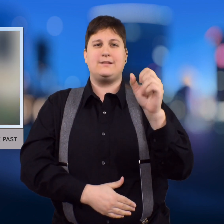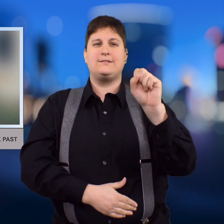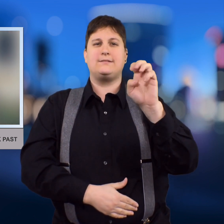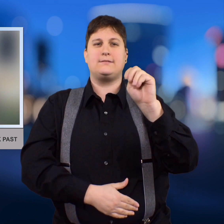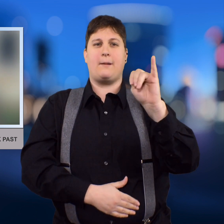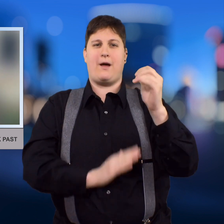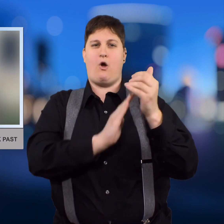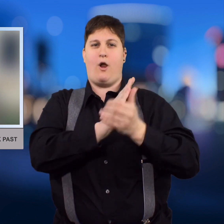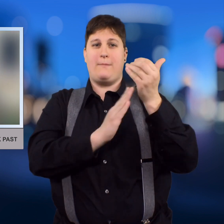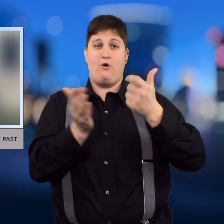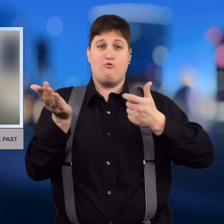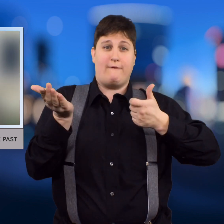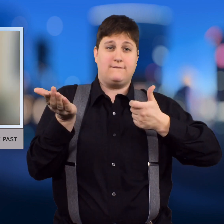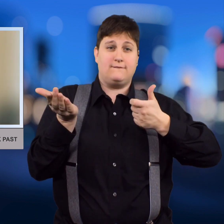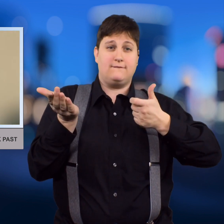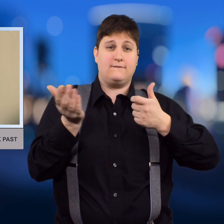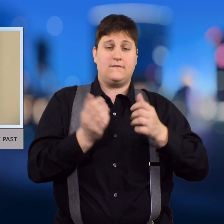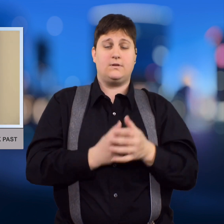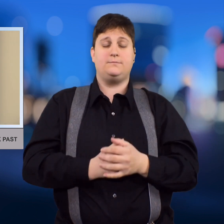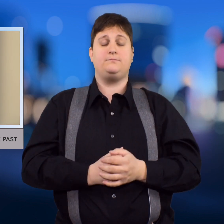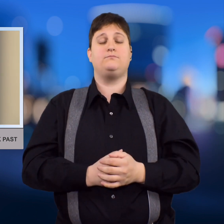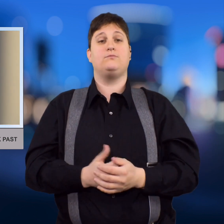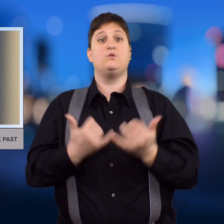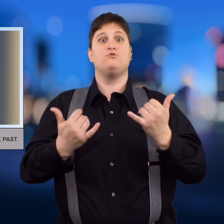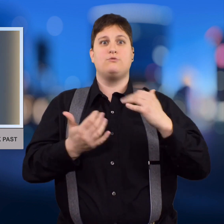semi-automatic rifle.